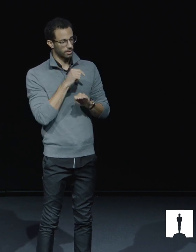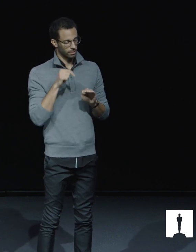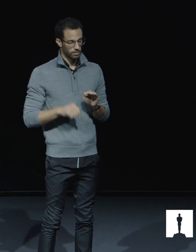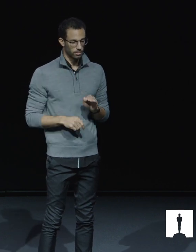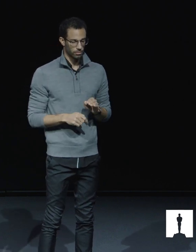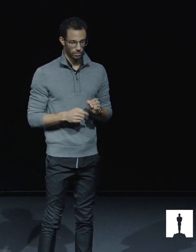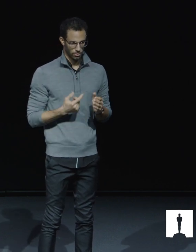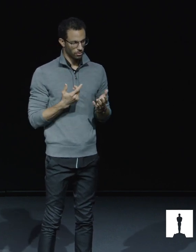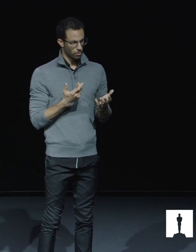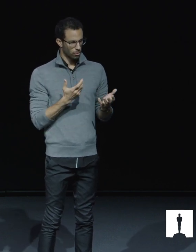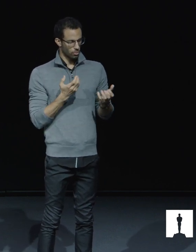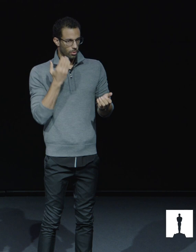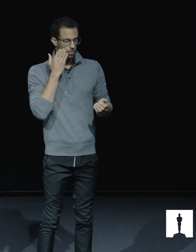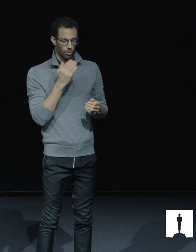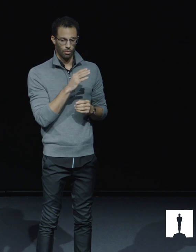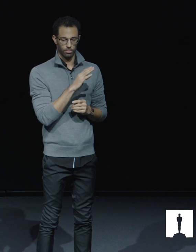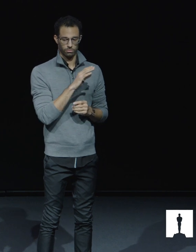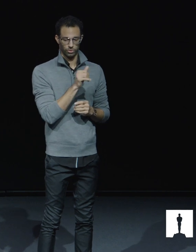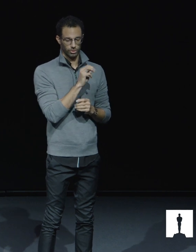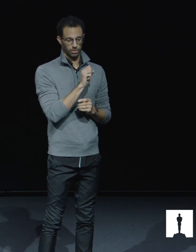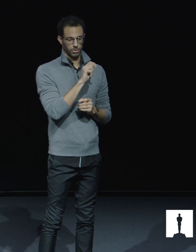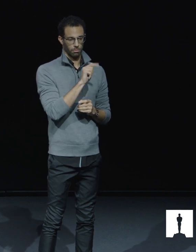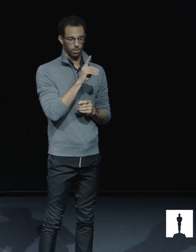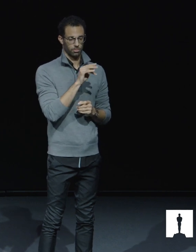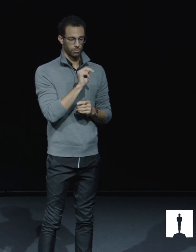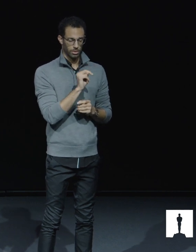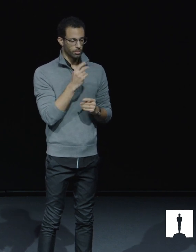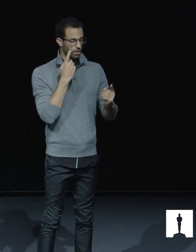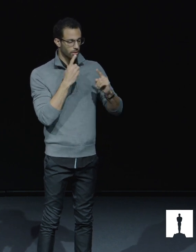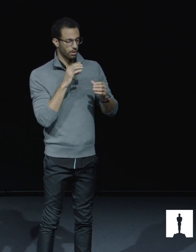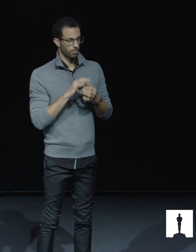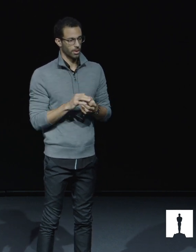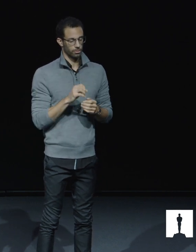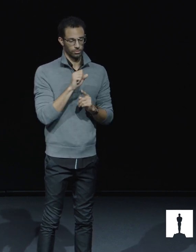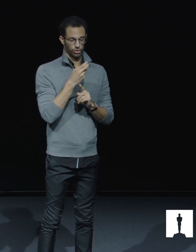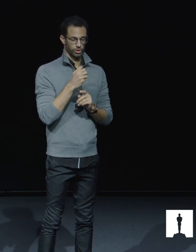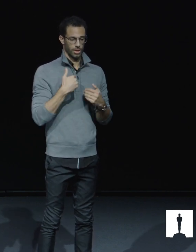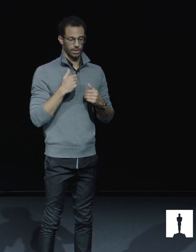thought of Spike Lee's SHE'S GOTTA HAVE IT? Wouldn't you want to hear that encounter?